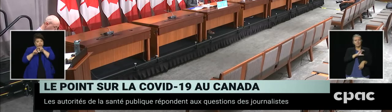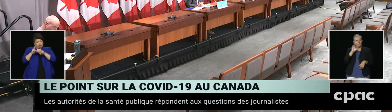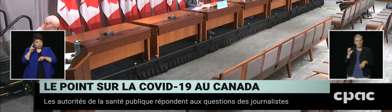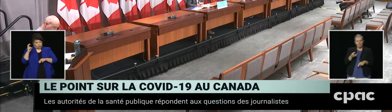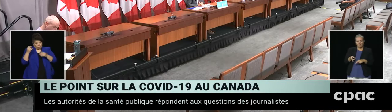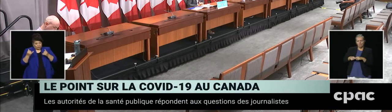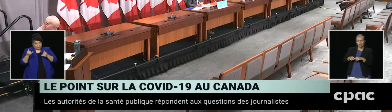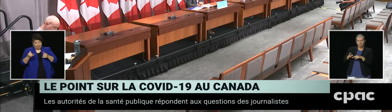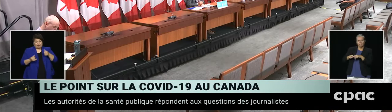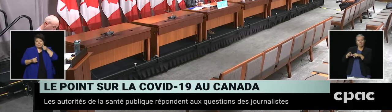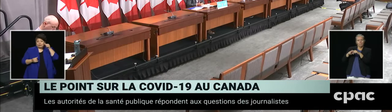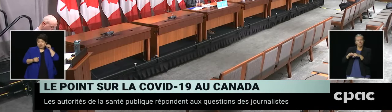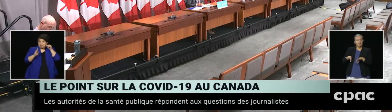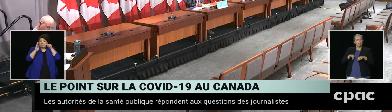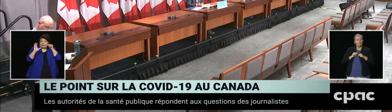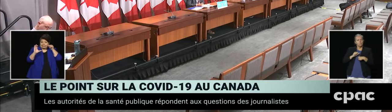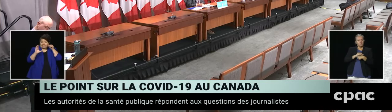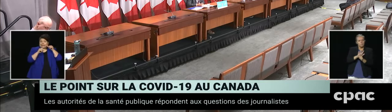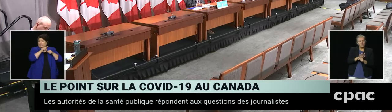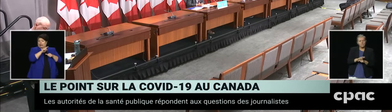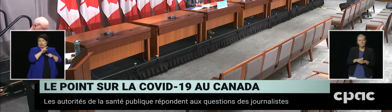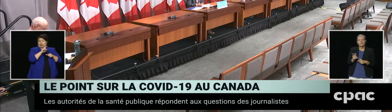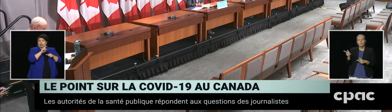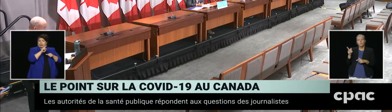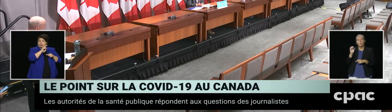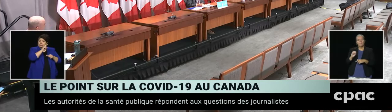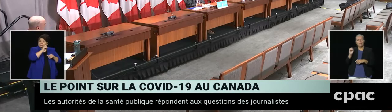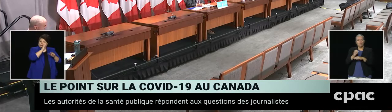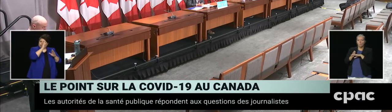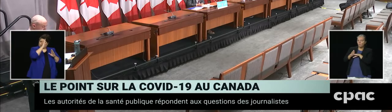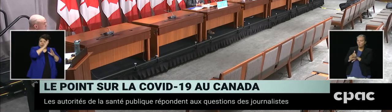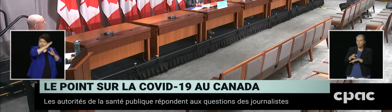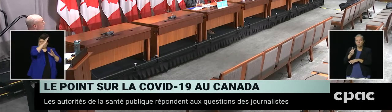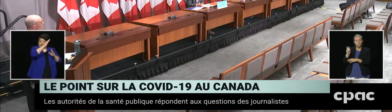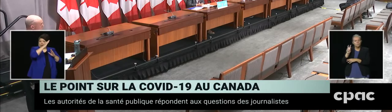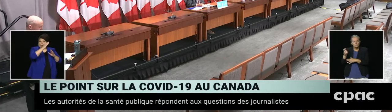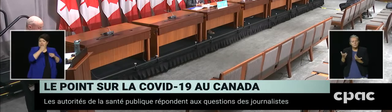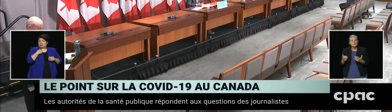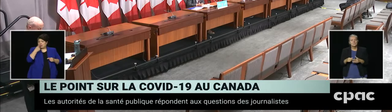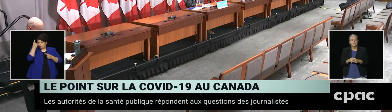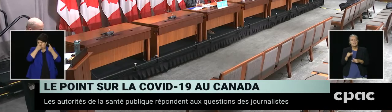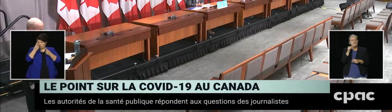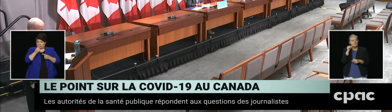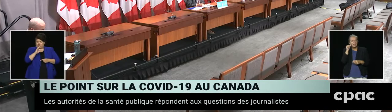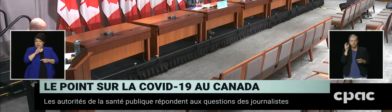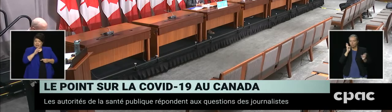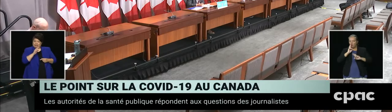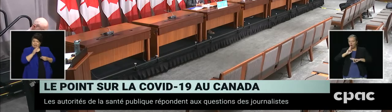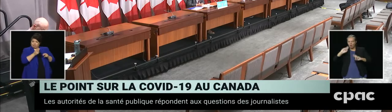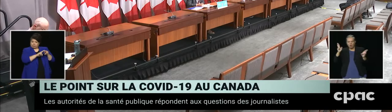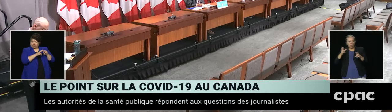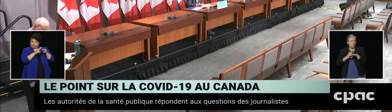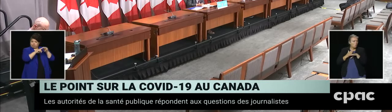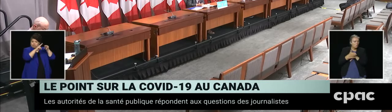200 TODAY, BC SET A RECORD YESTERDAY, AT WHAT POINT WERE WE